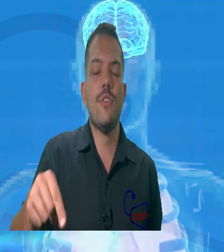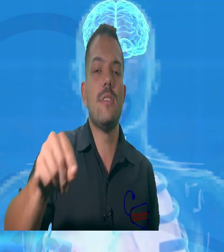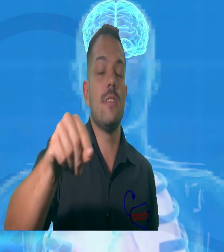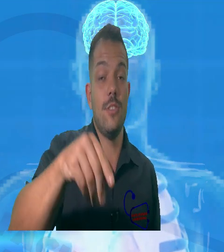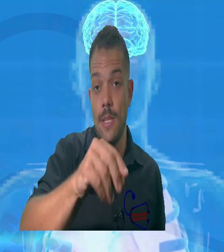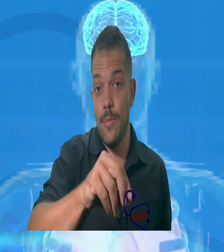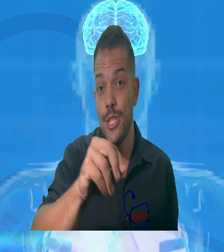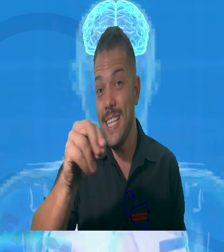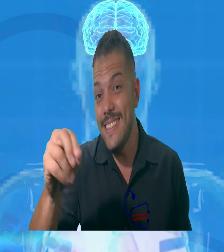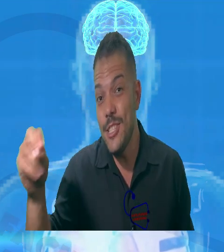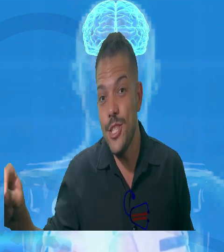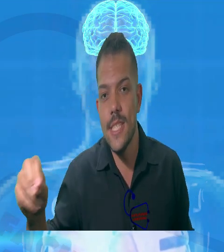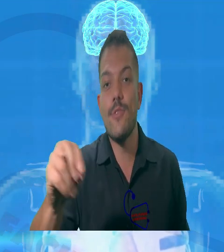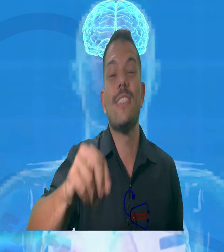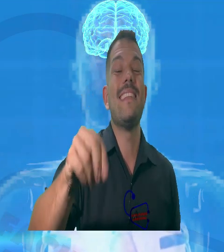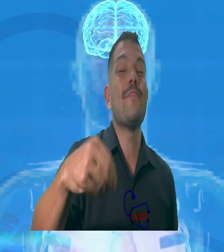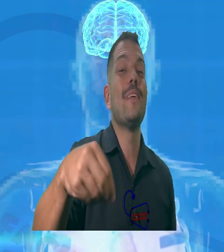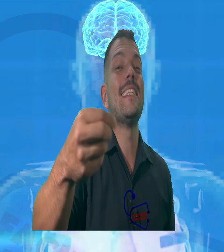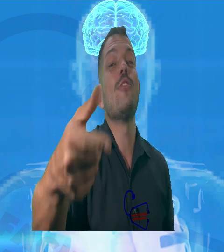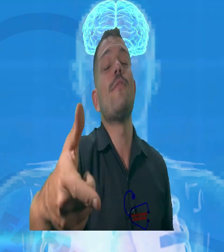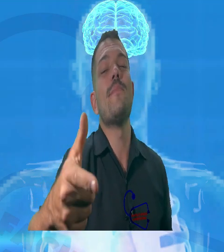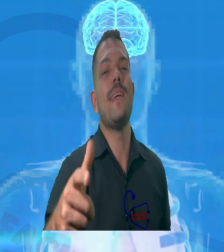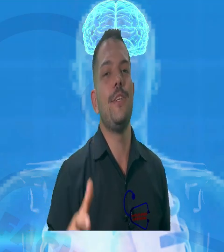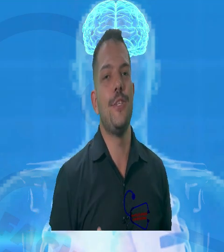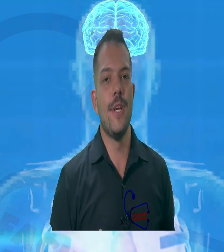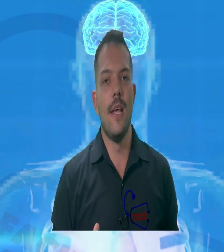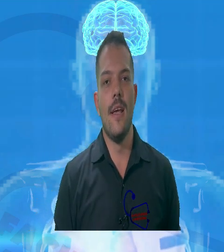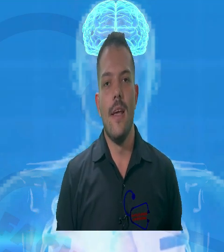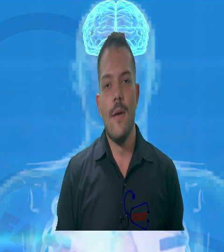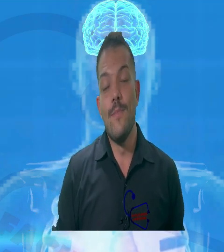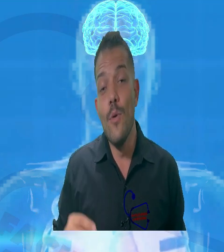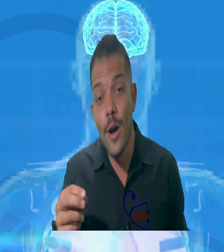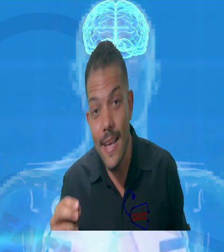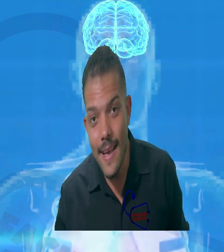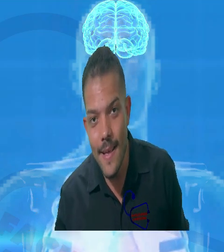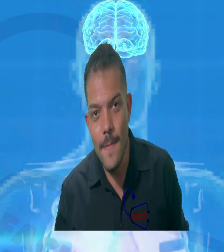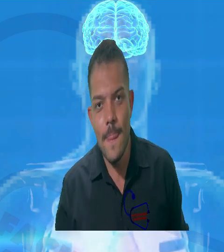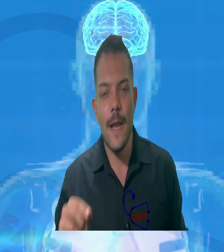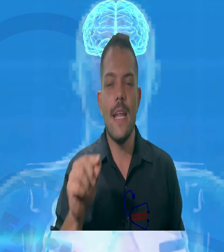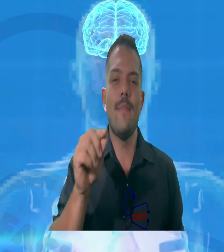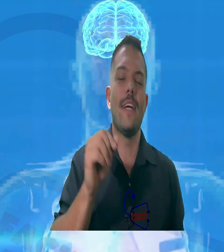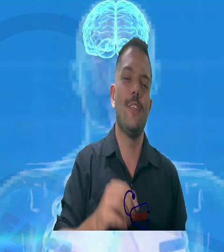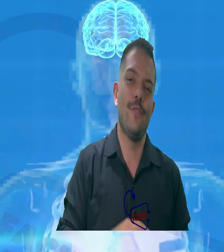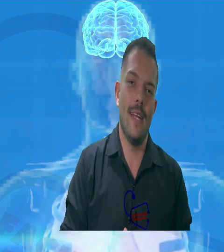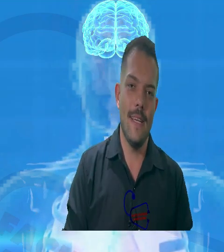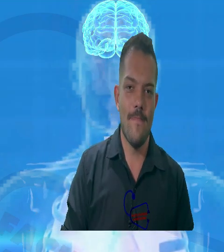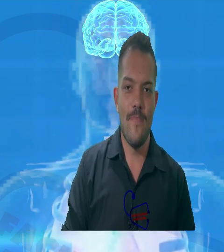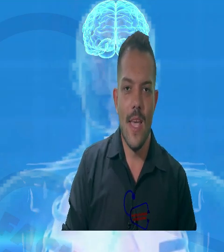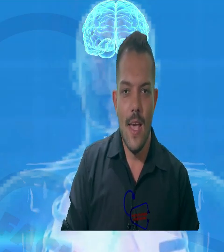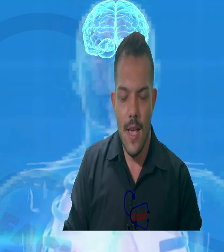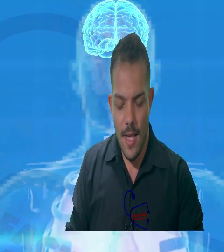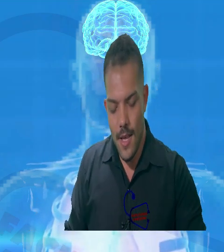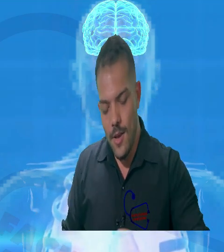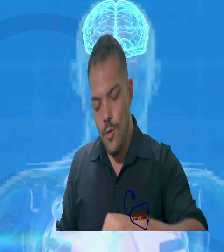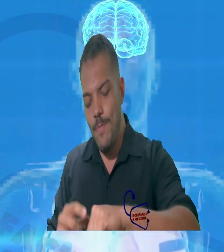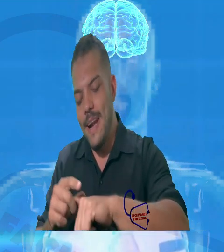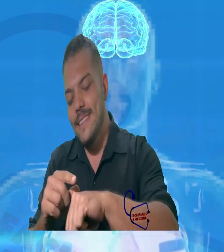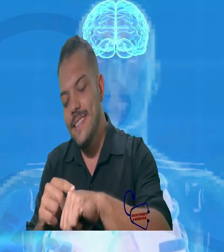you after 15 days you you have to do it again because Remember I told you the parasite